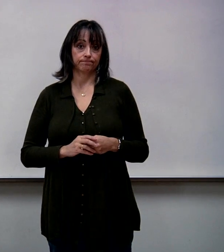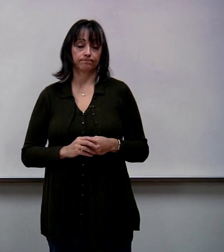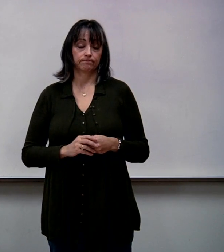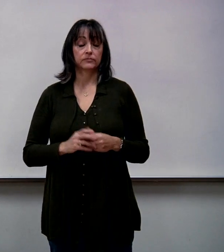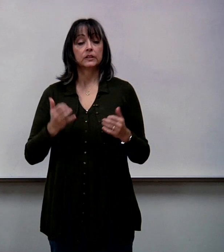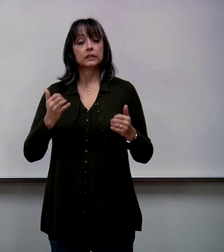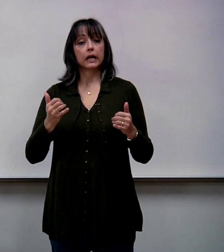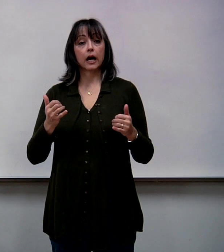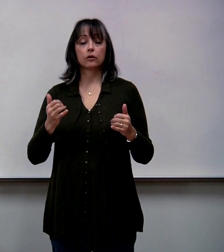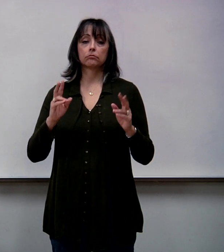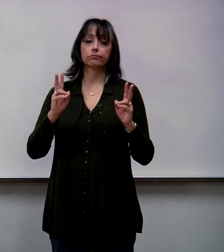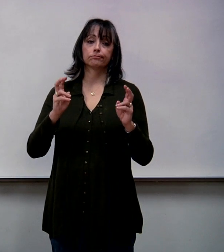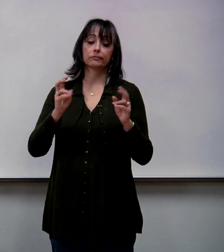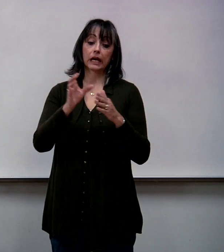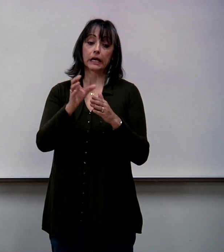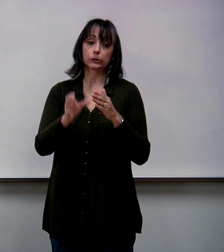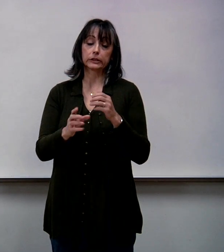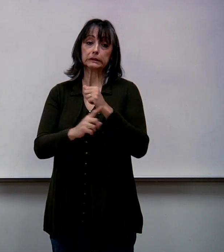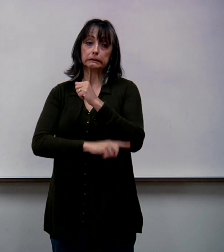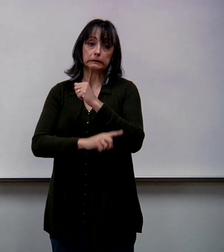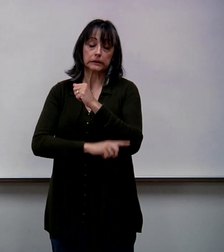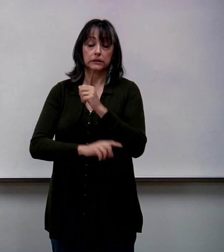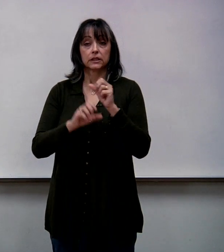Now consequences can range from